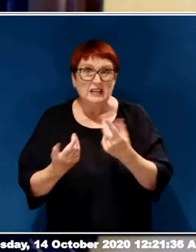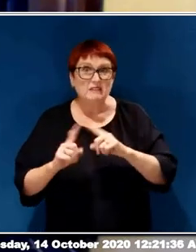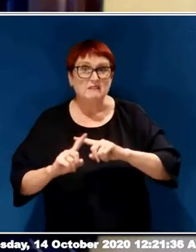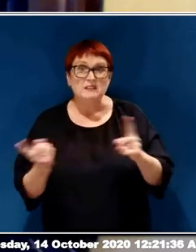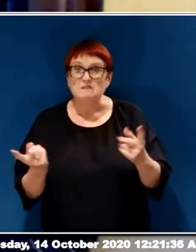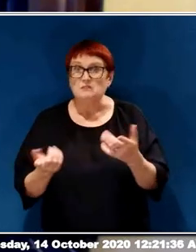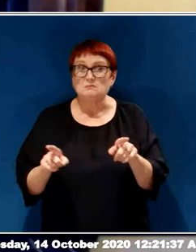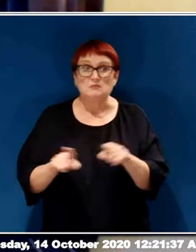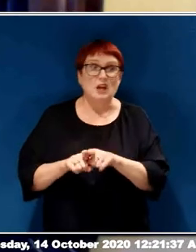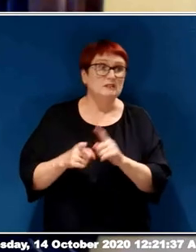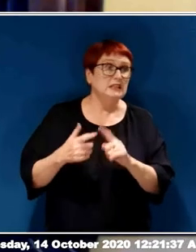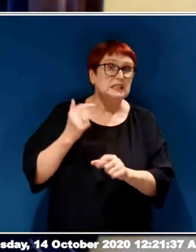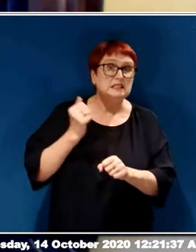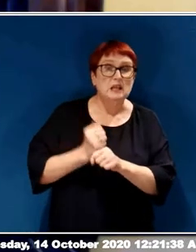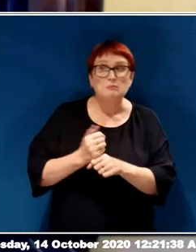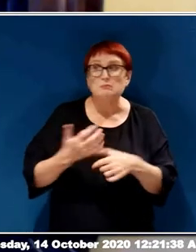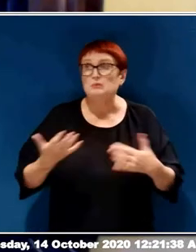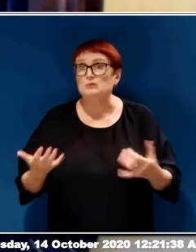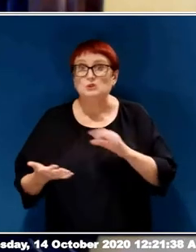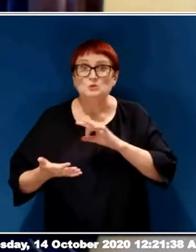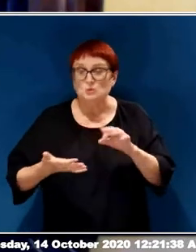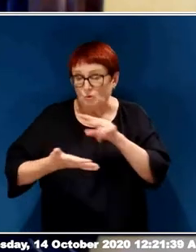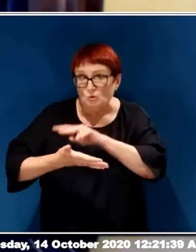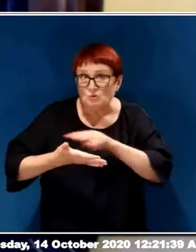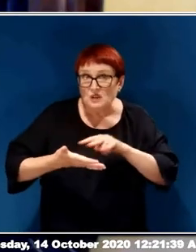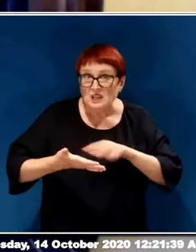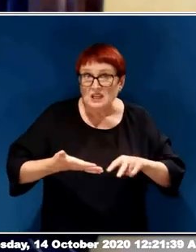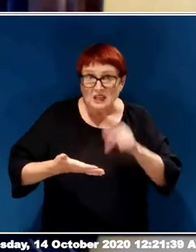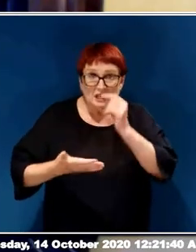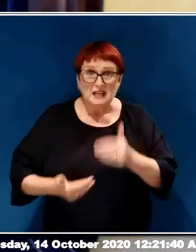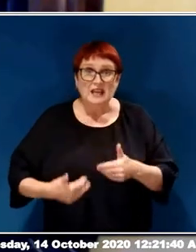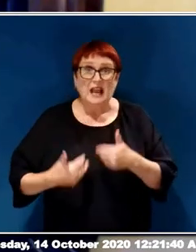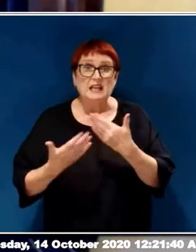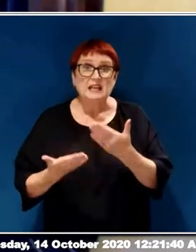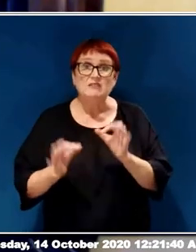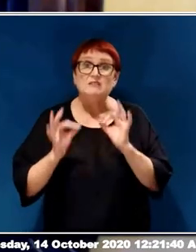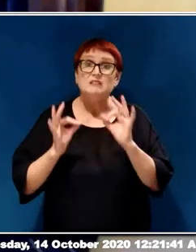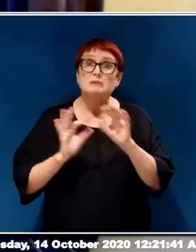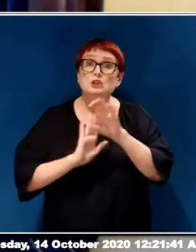text-to-speech applications on an iPad to have something read to them.